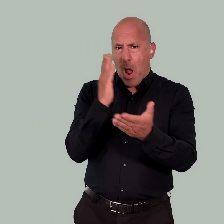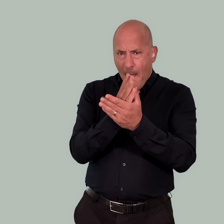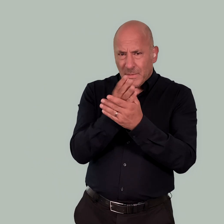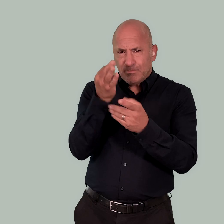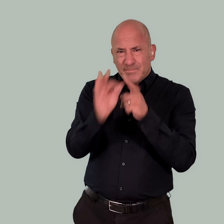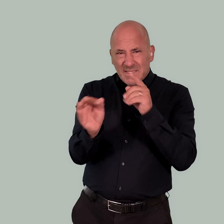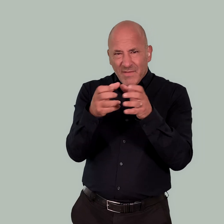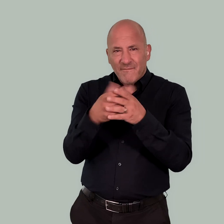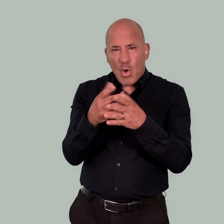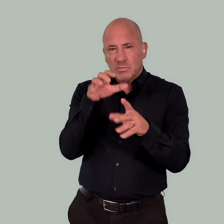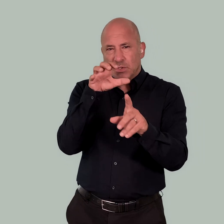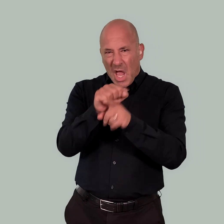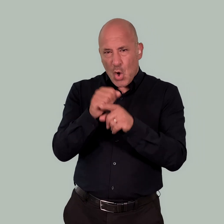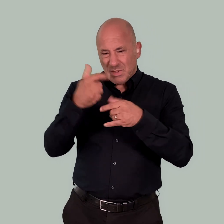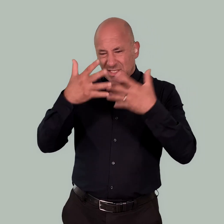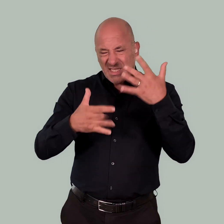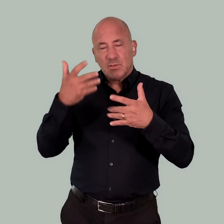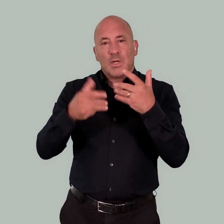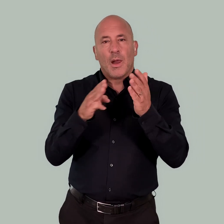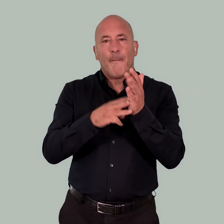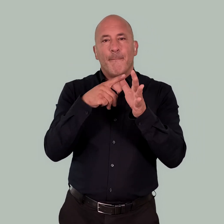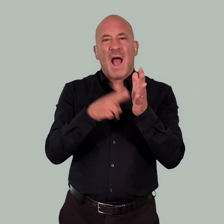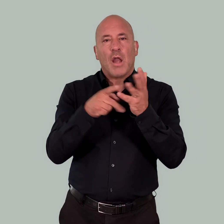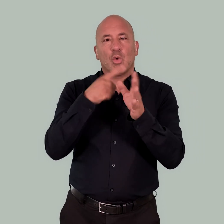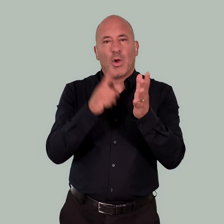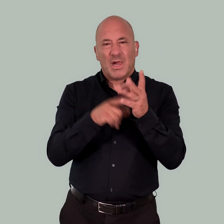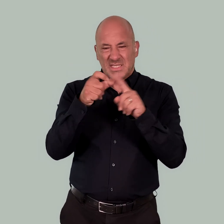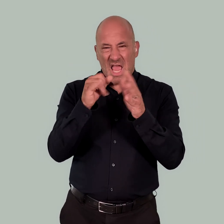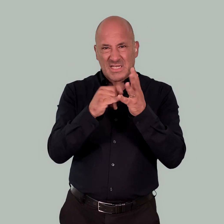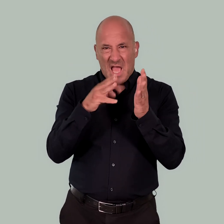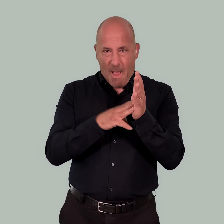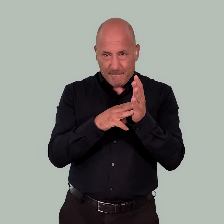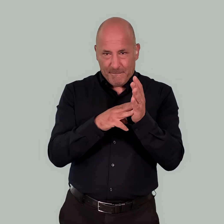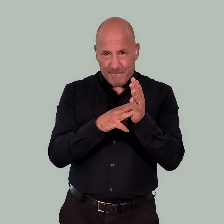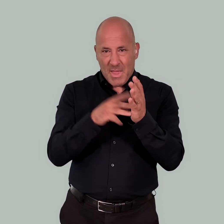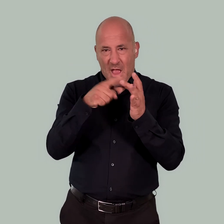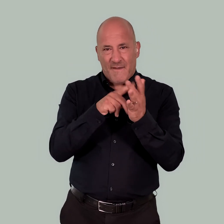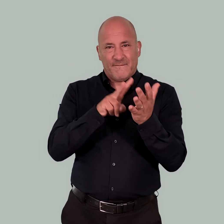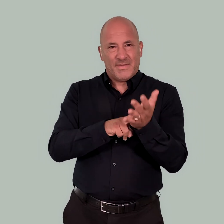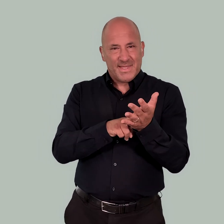for specific domains in the Diagnostic Statistical Manual (DSM) IV